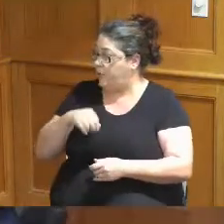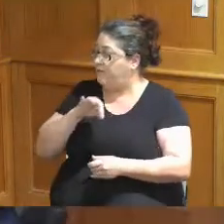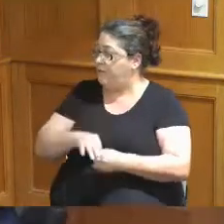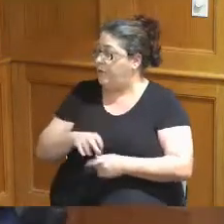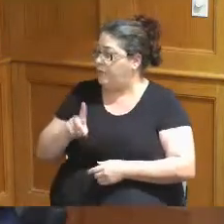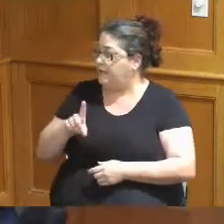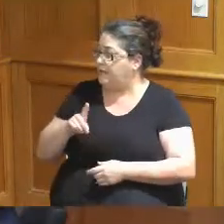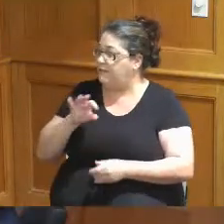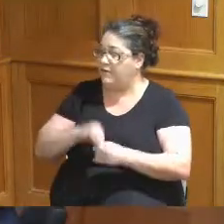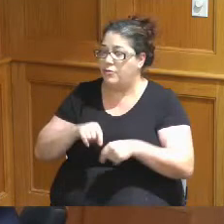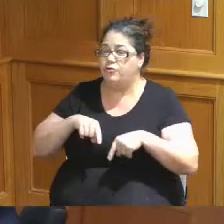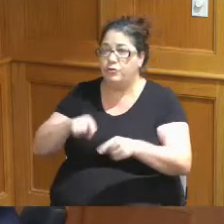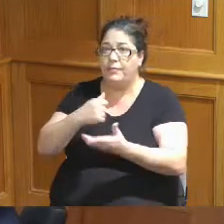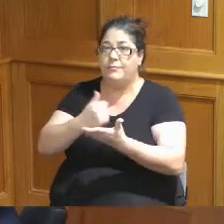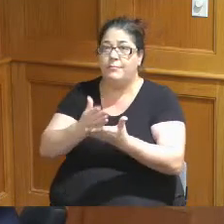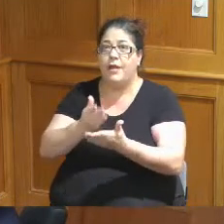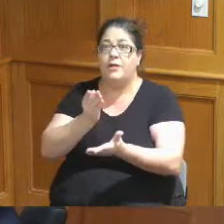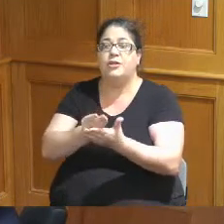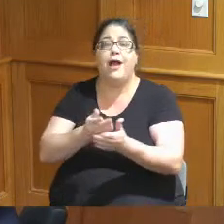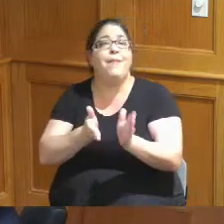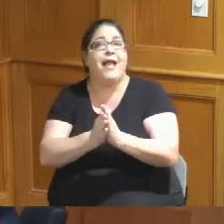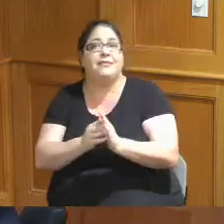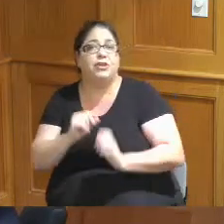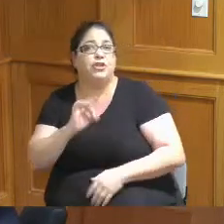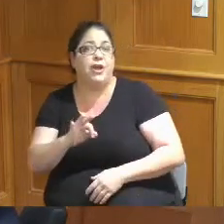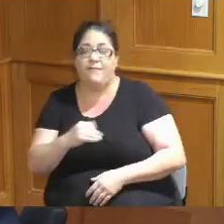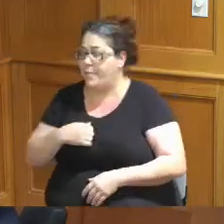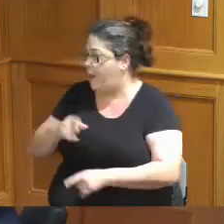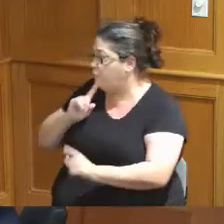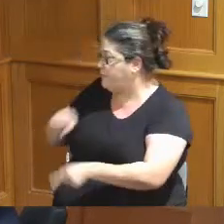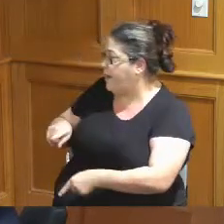during the budget on that I'm asking Jeff well I'm just responding because that was one that